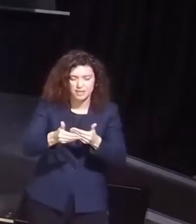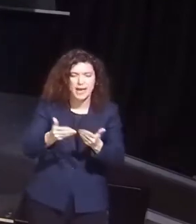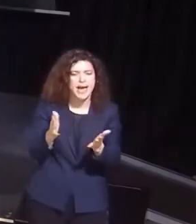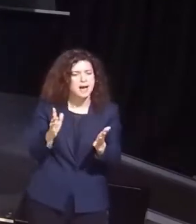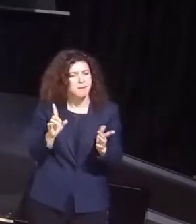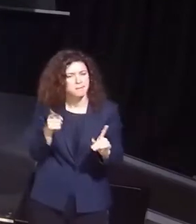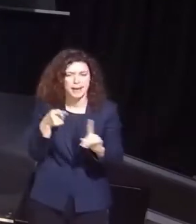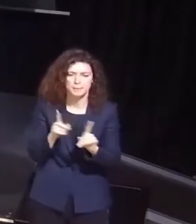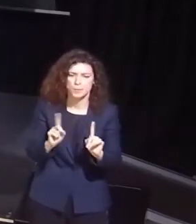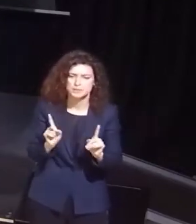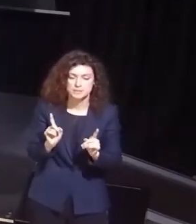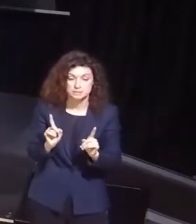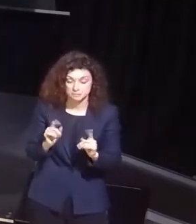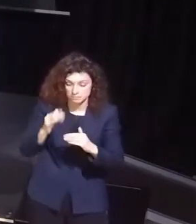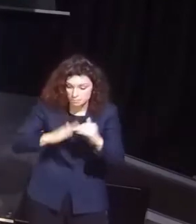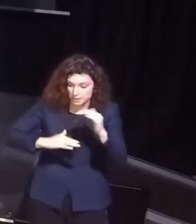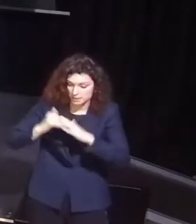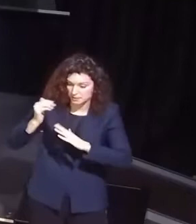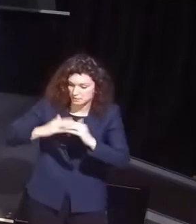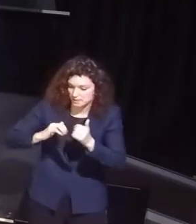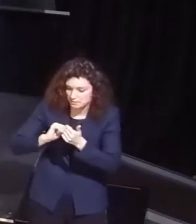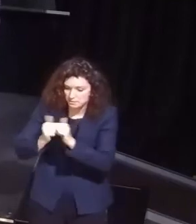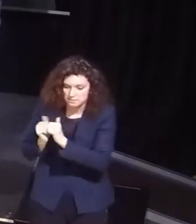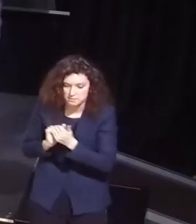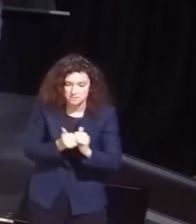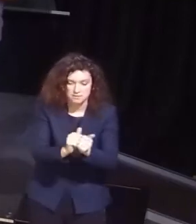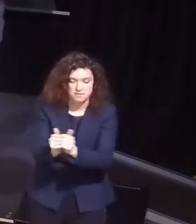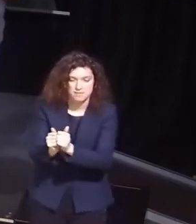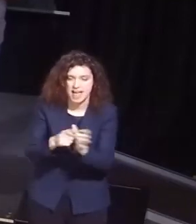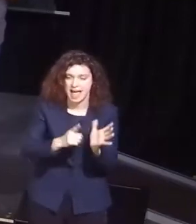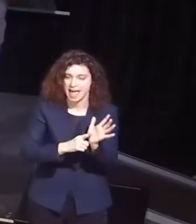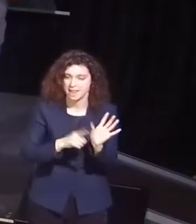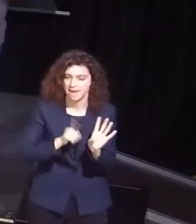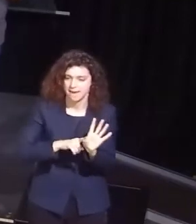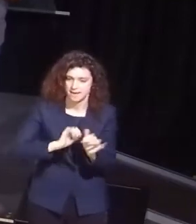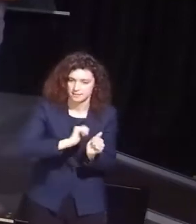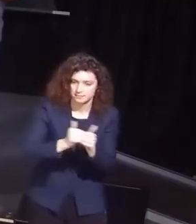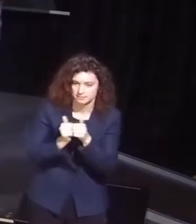while... ..learning the basics and the fundamentals